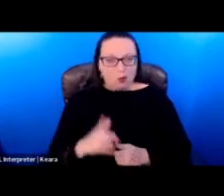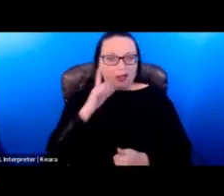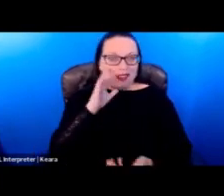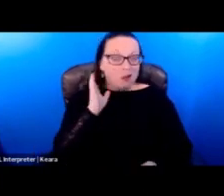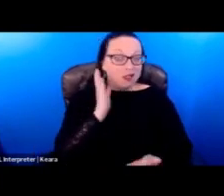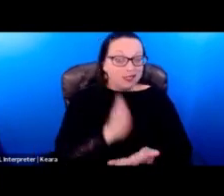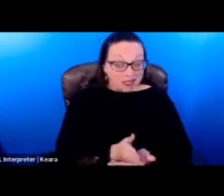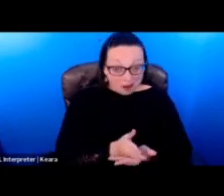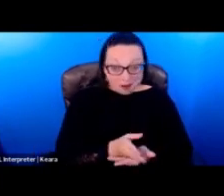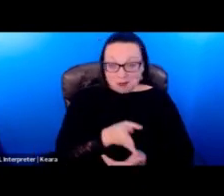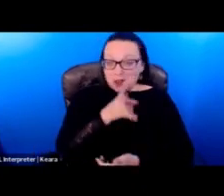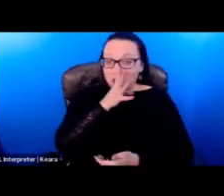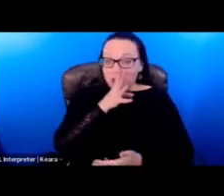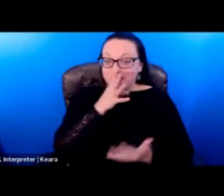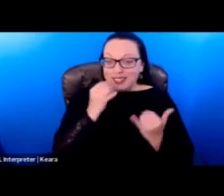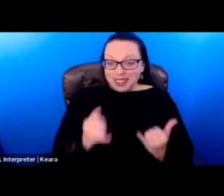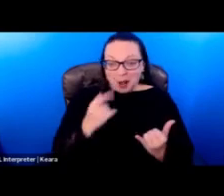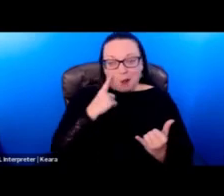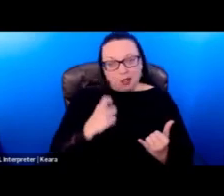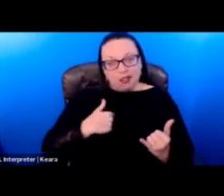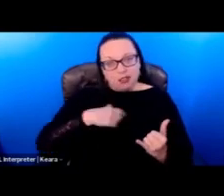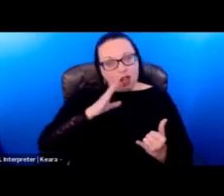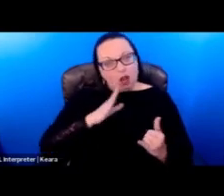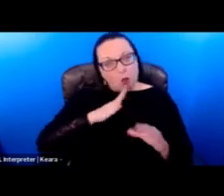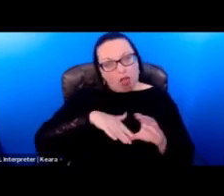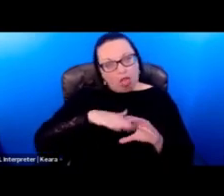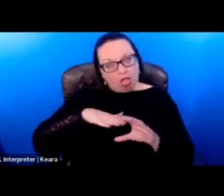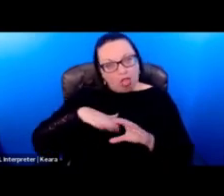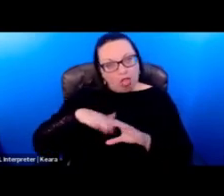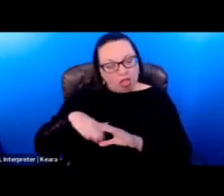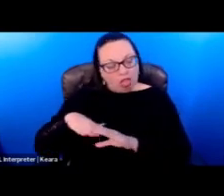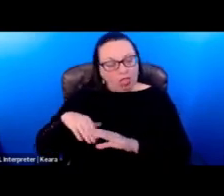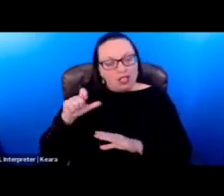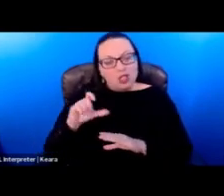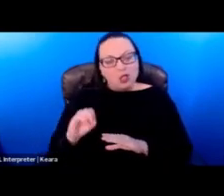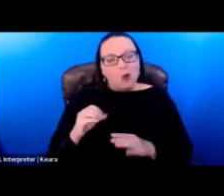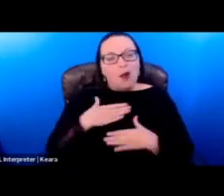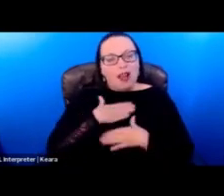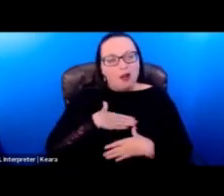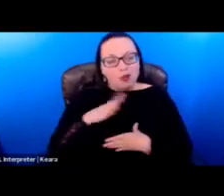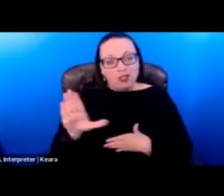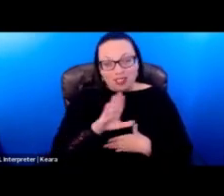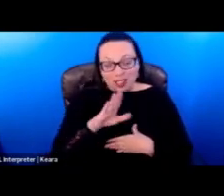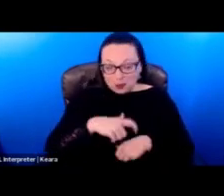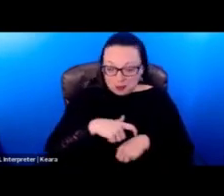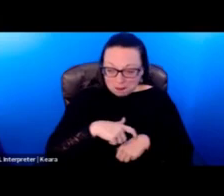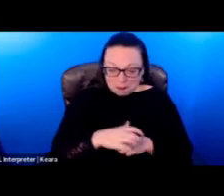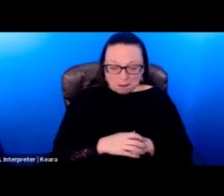because I'll start rambling. And I, you know, really just appreciate everybody's time. Thank you for spending your day